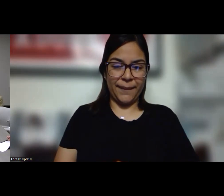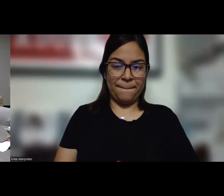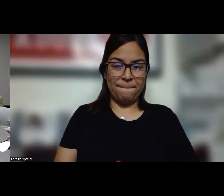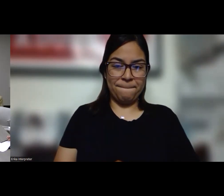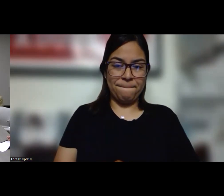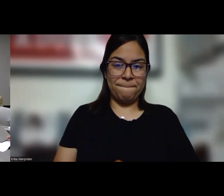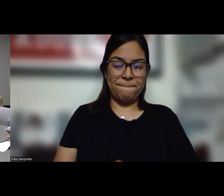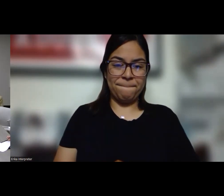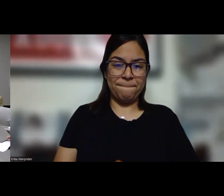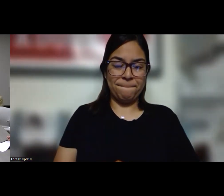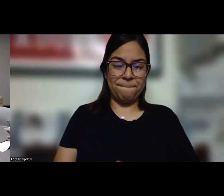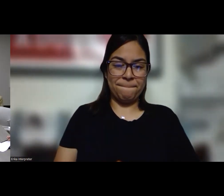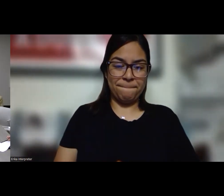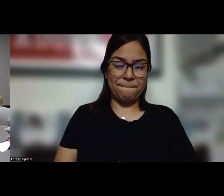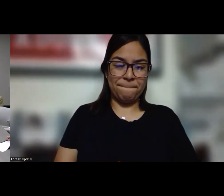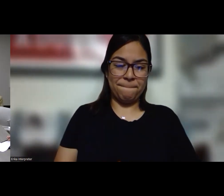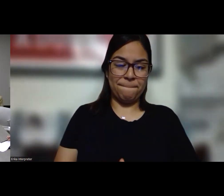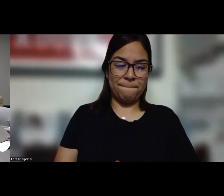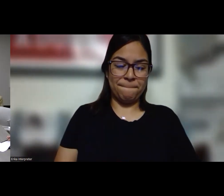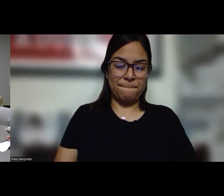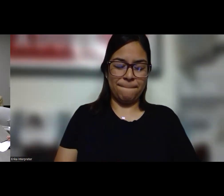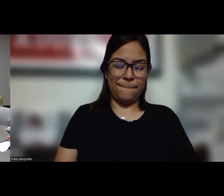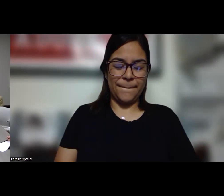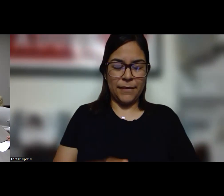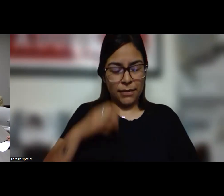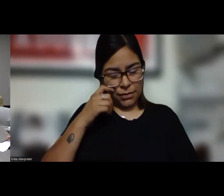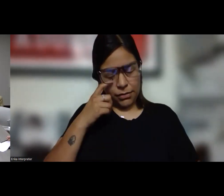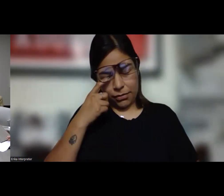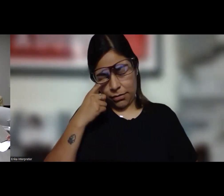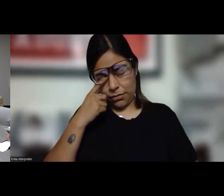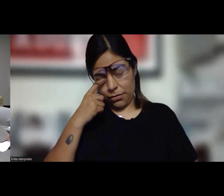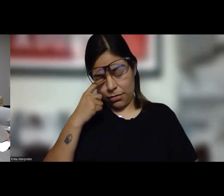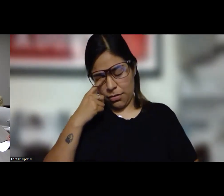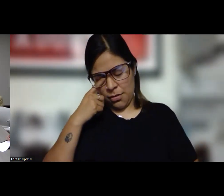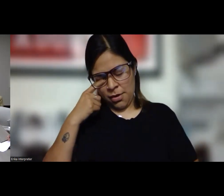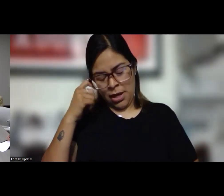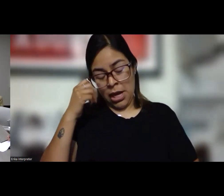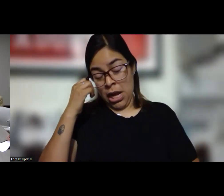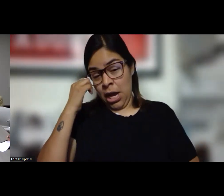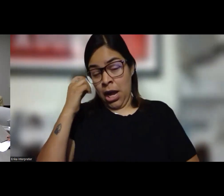um in this space okay um you know what I'll do is I'm gonna add this to my notes and I'll ask